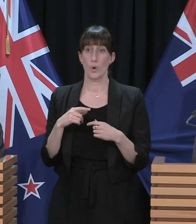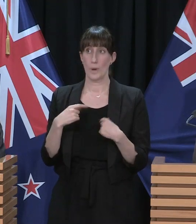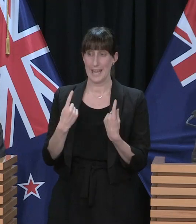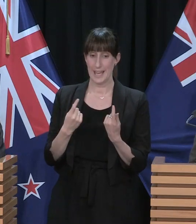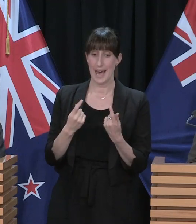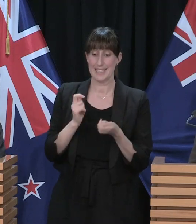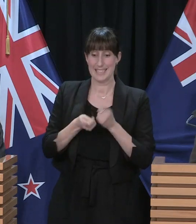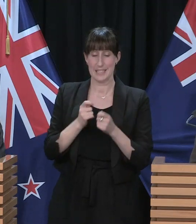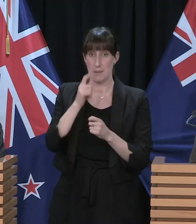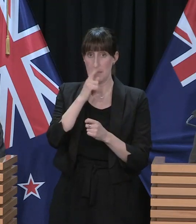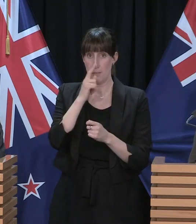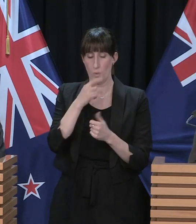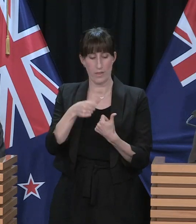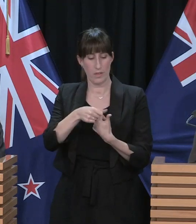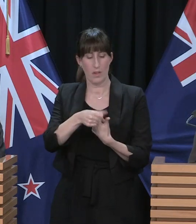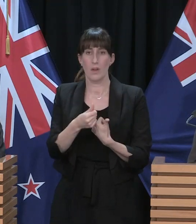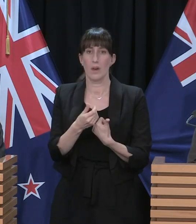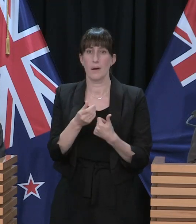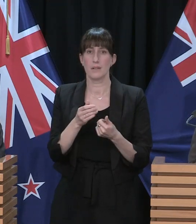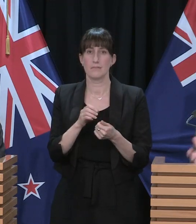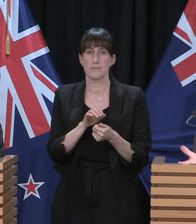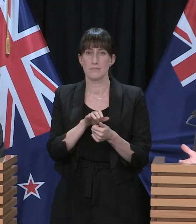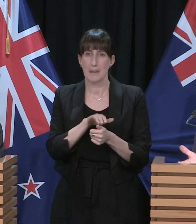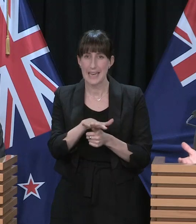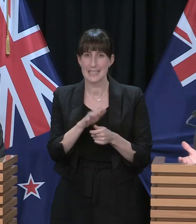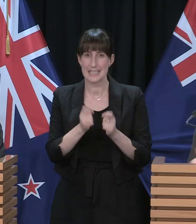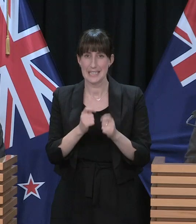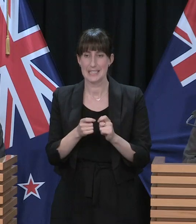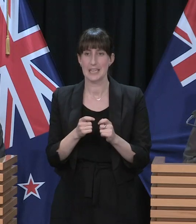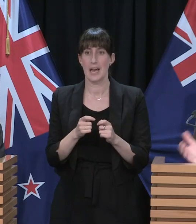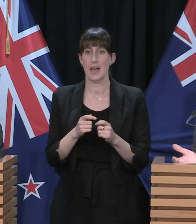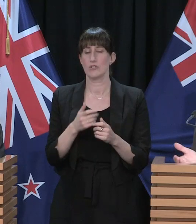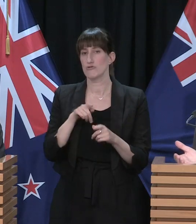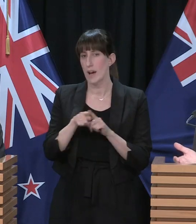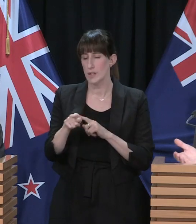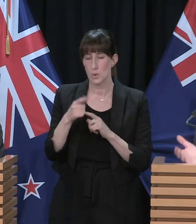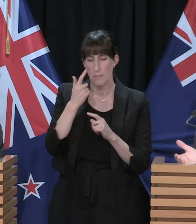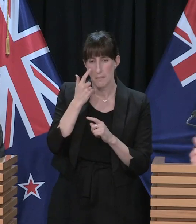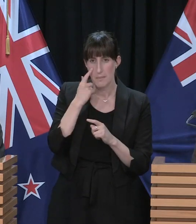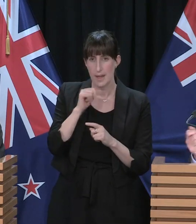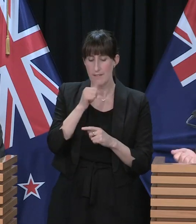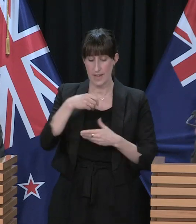contacts here in New Zealand with the PCR test. They have all come back negative. We're